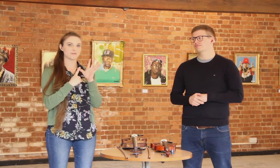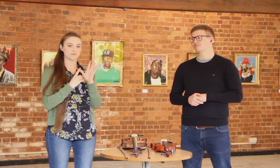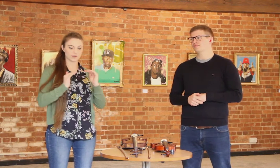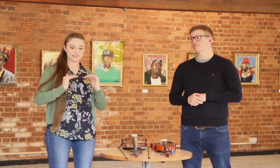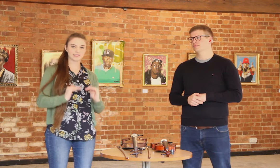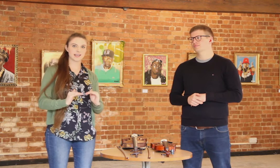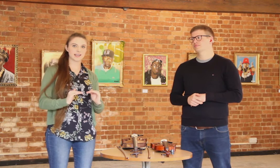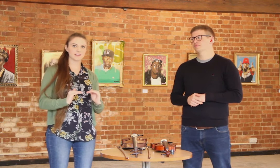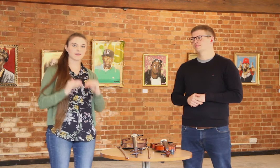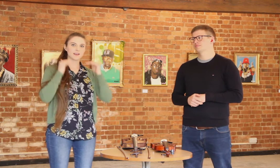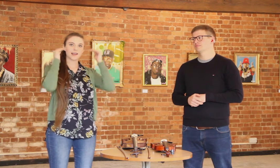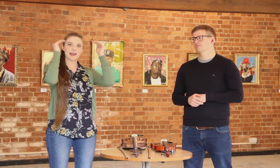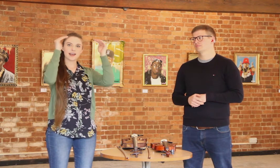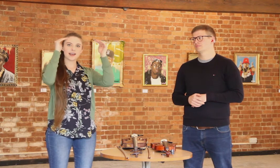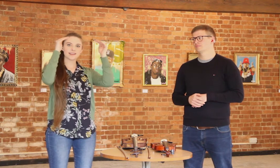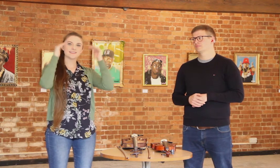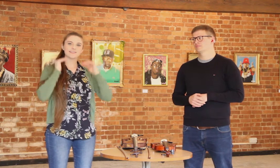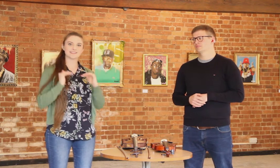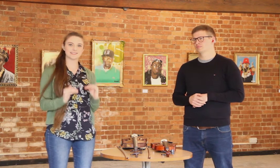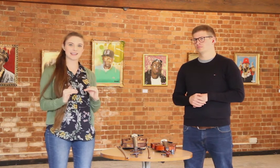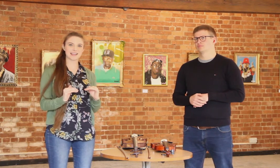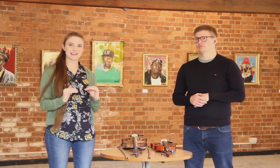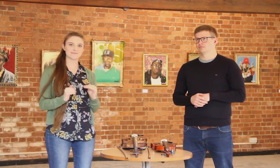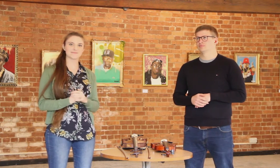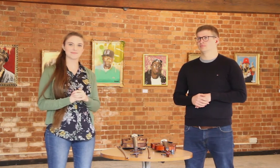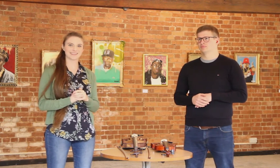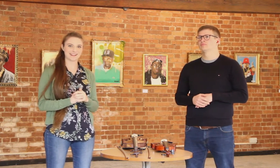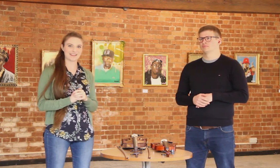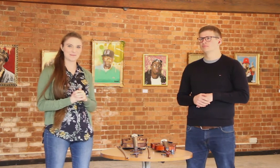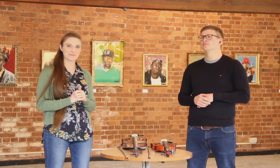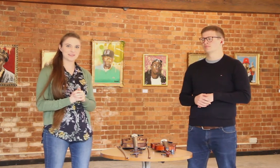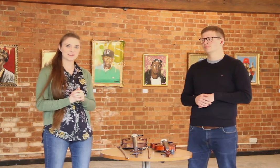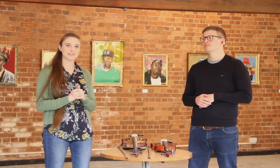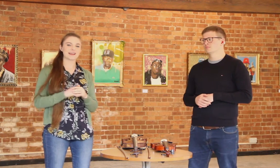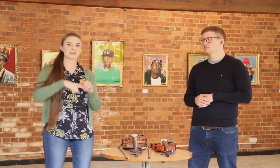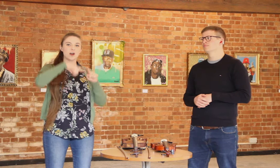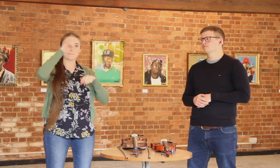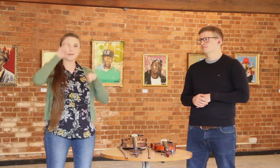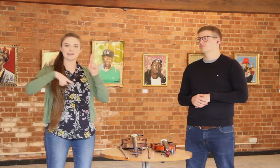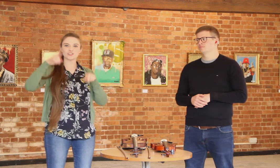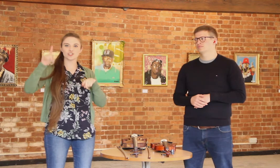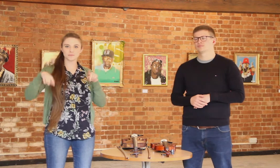We’ve got D... A... D Like that So that’s our pitch